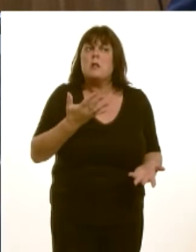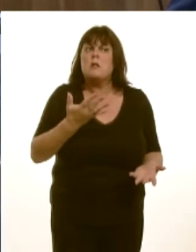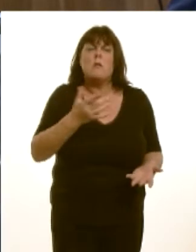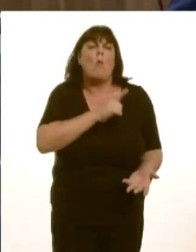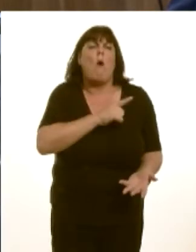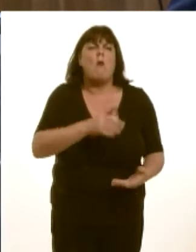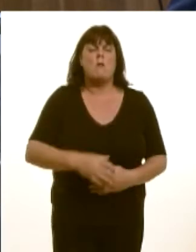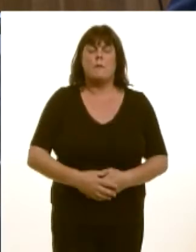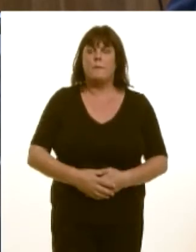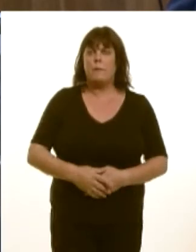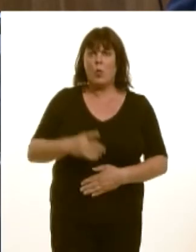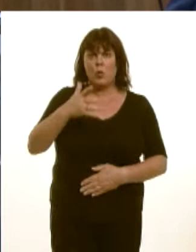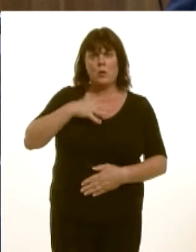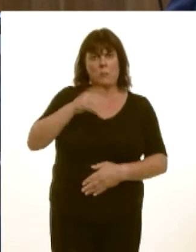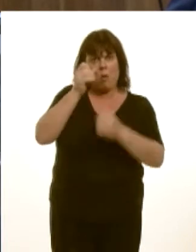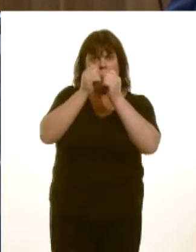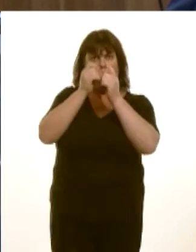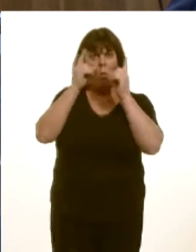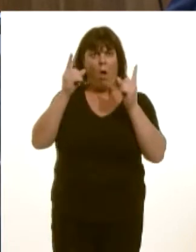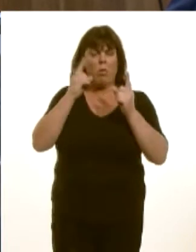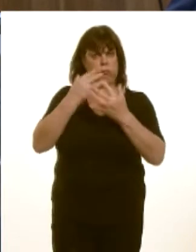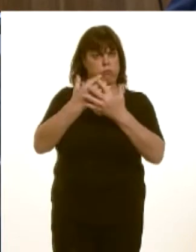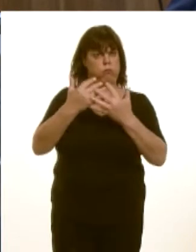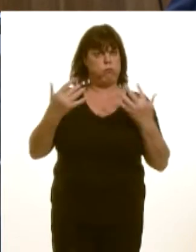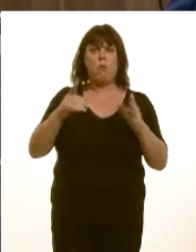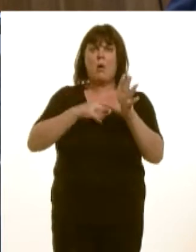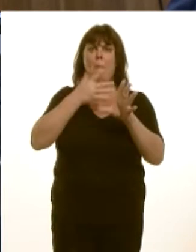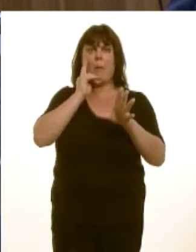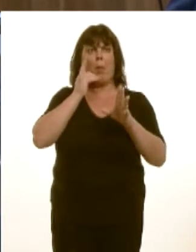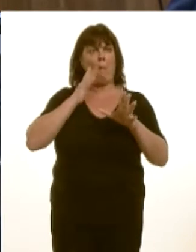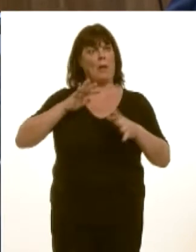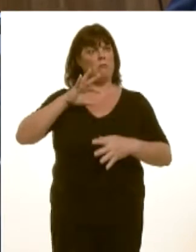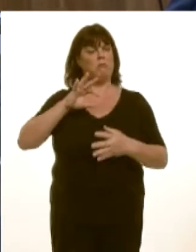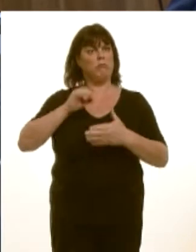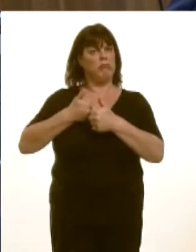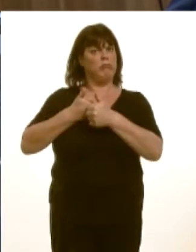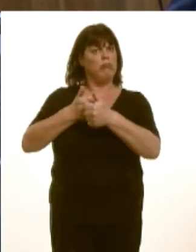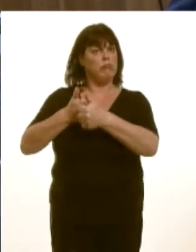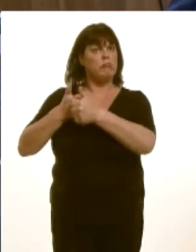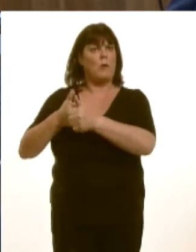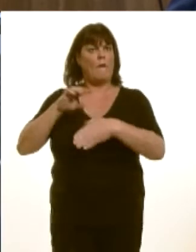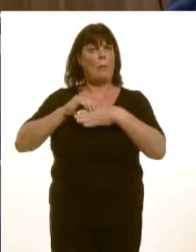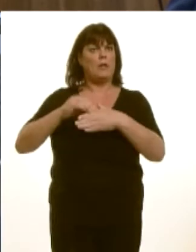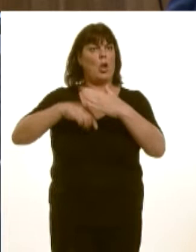He needs to await the draft budget announcement in terms of what the future funding for apprenticeships is.